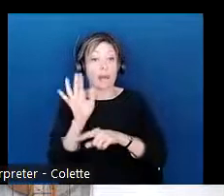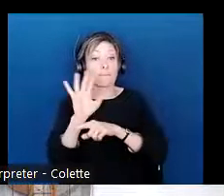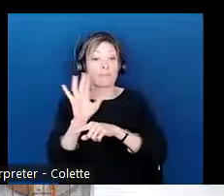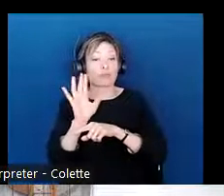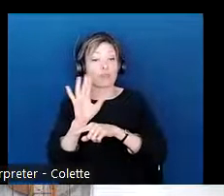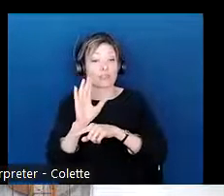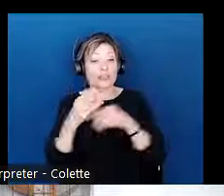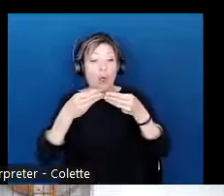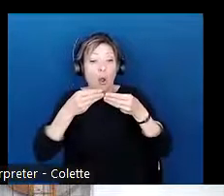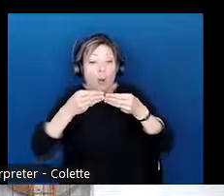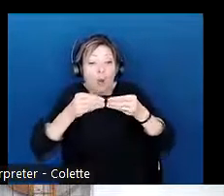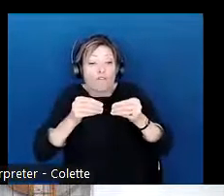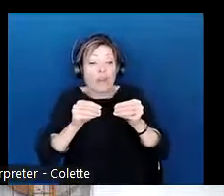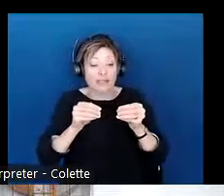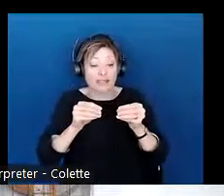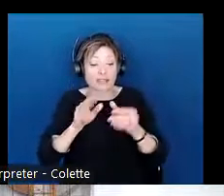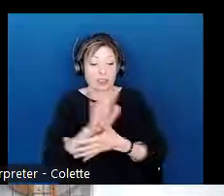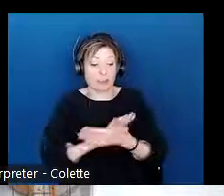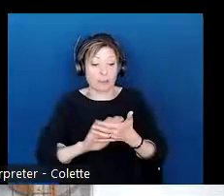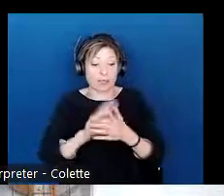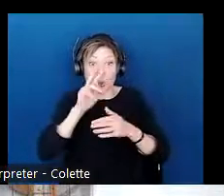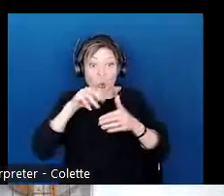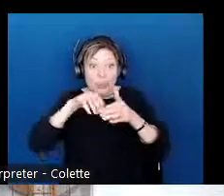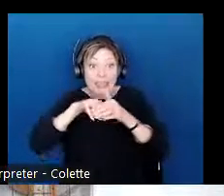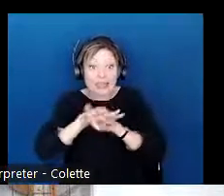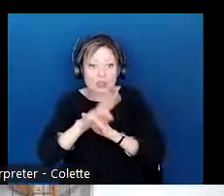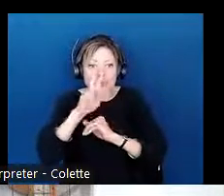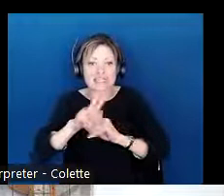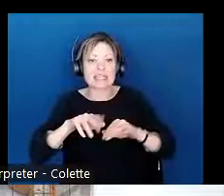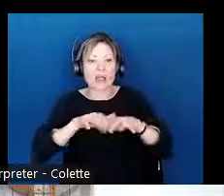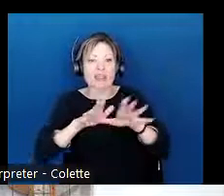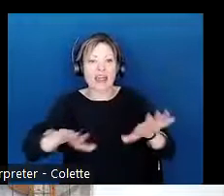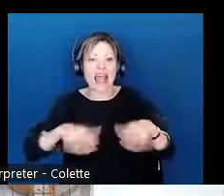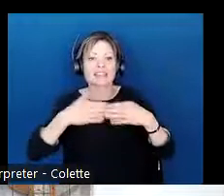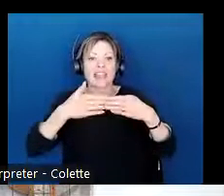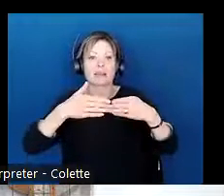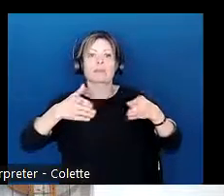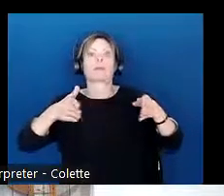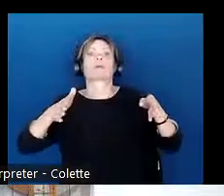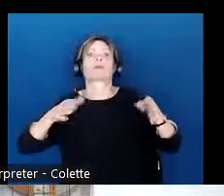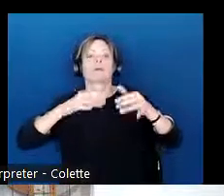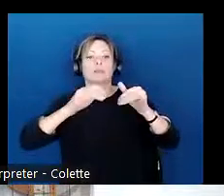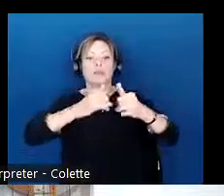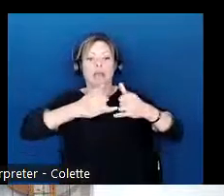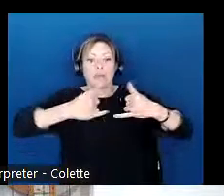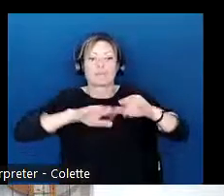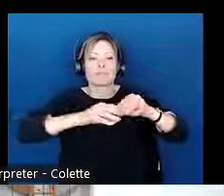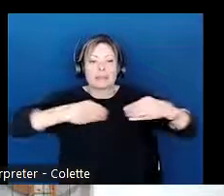can look at the landscape in a different way and they're Darkly toned so um it's quite